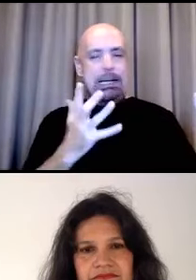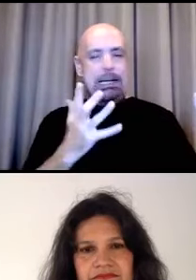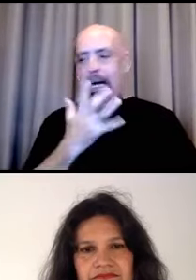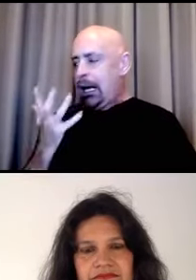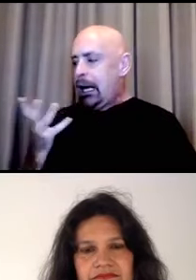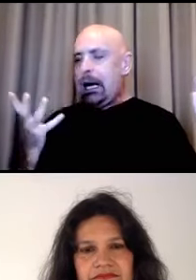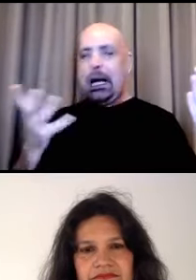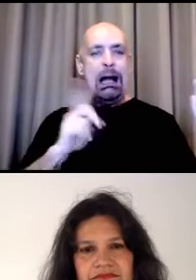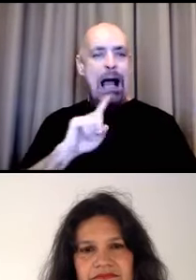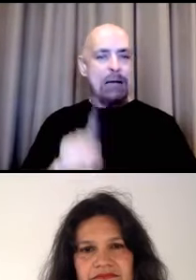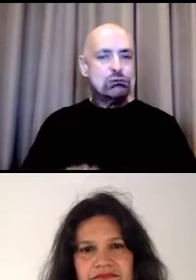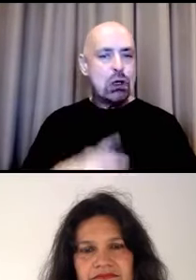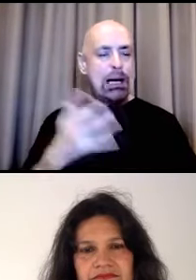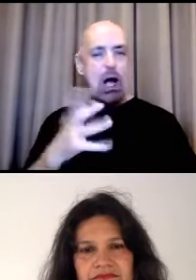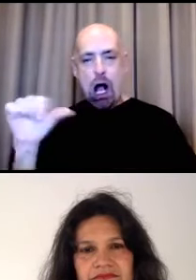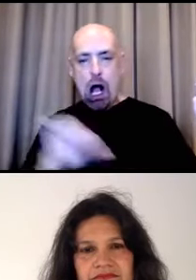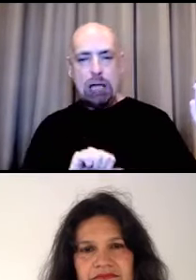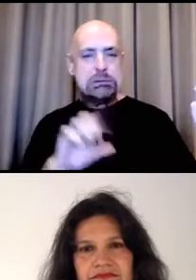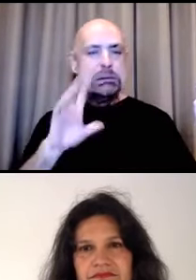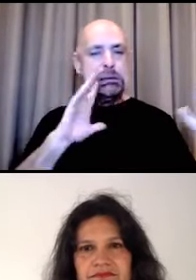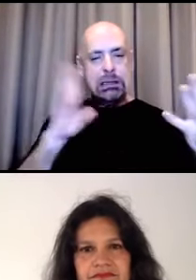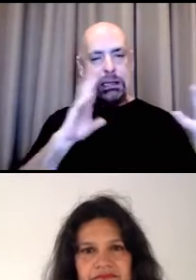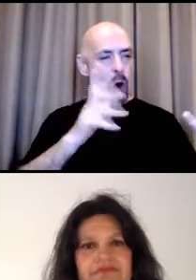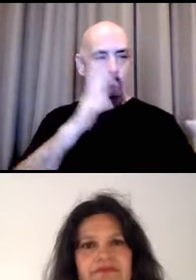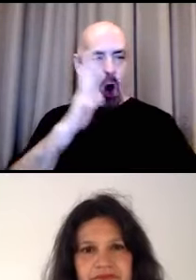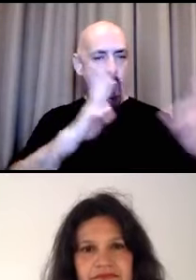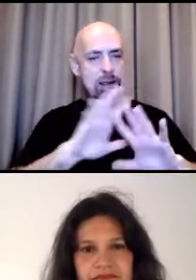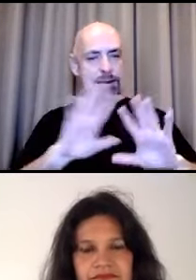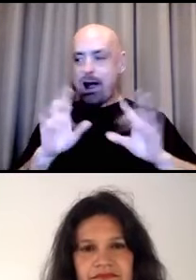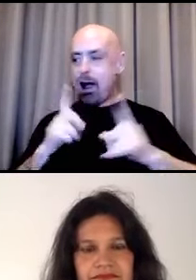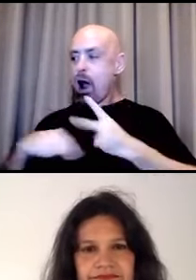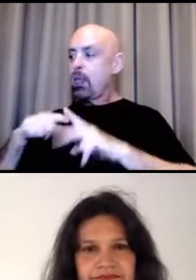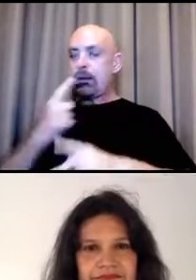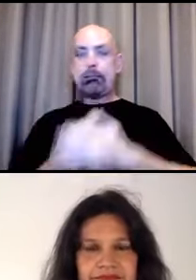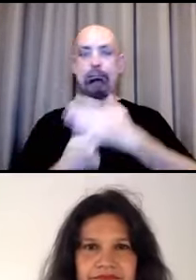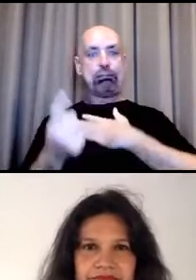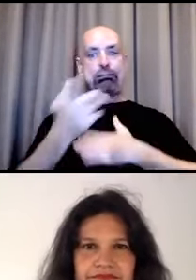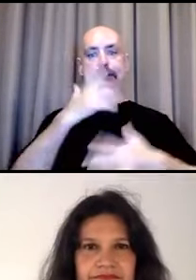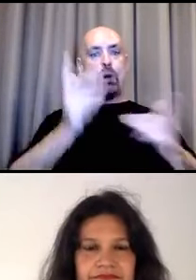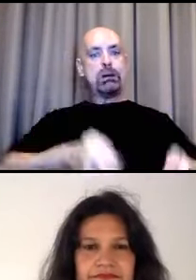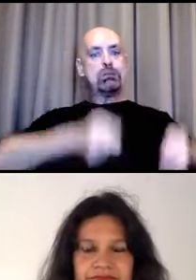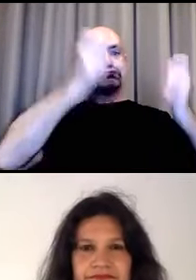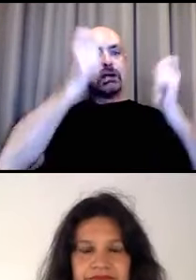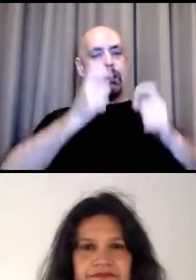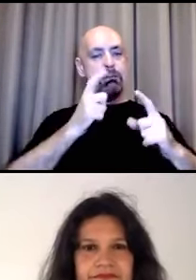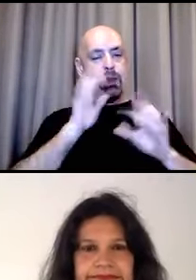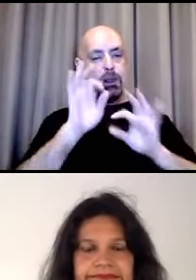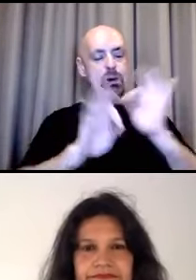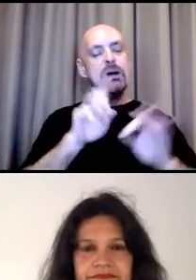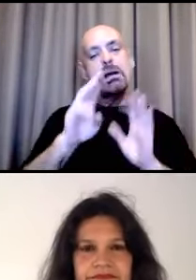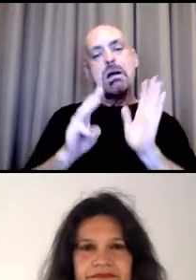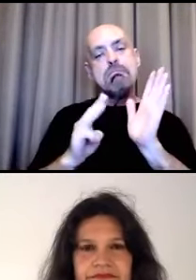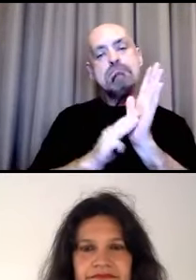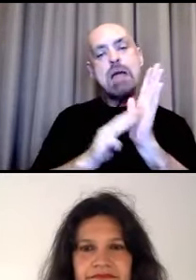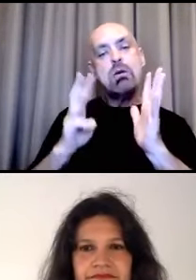to safe-guarding of an advocacy of human rights especially where